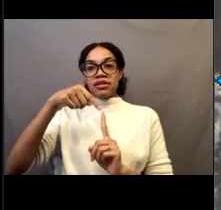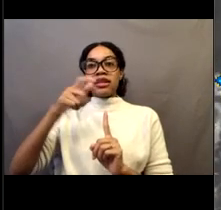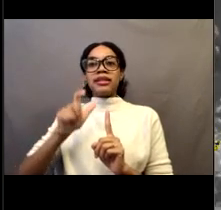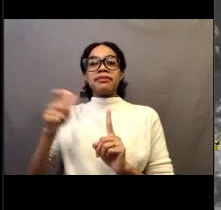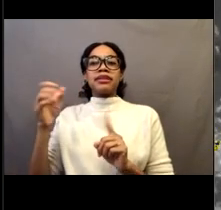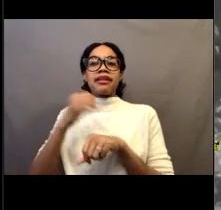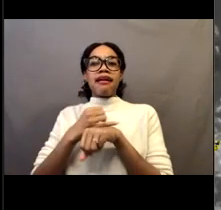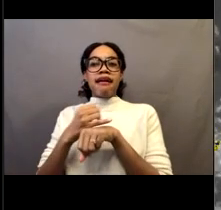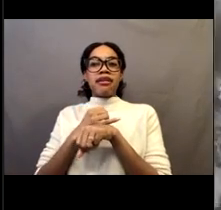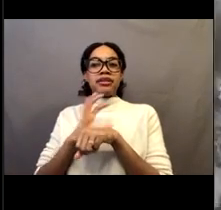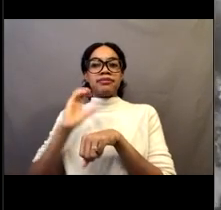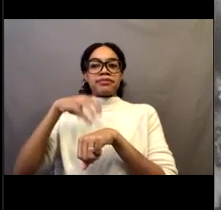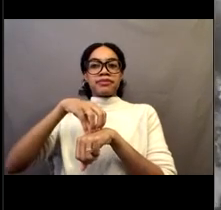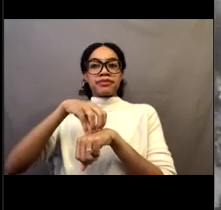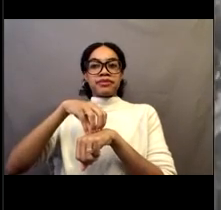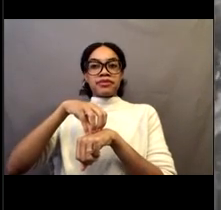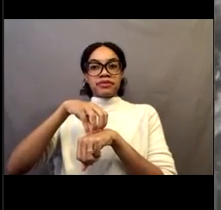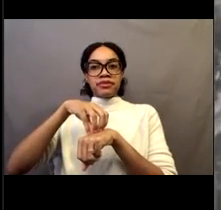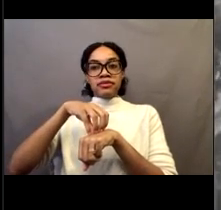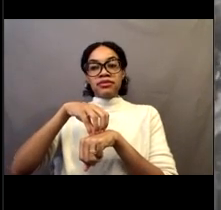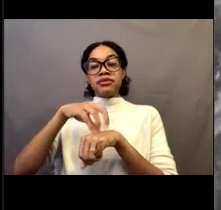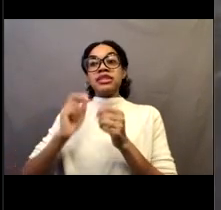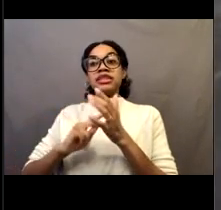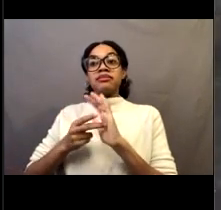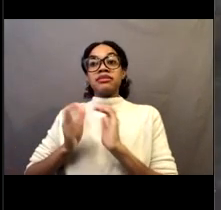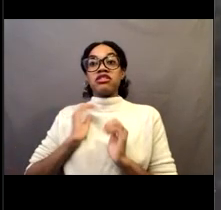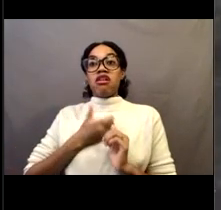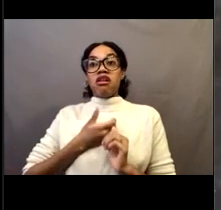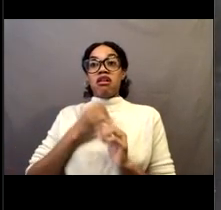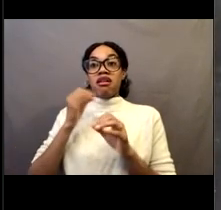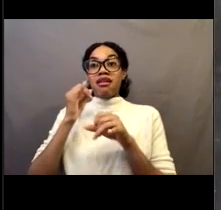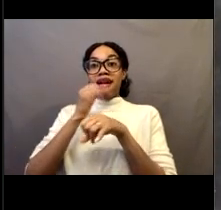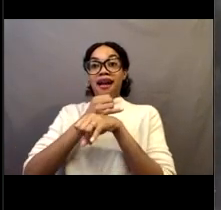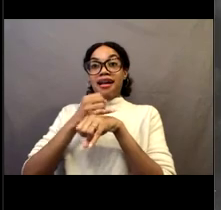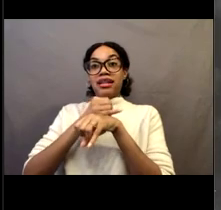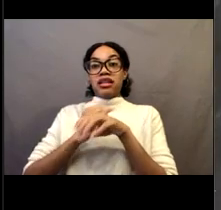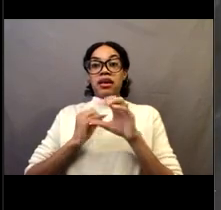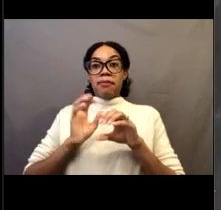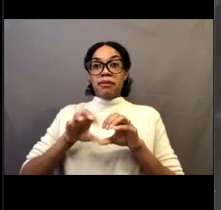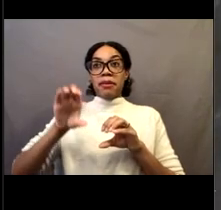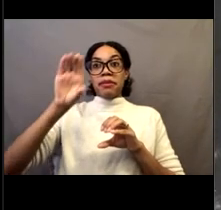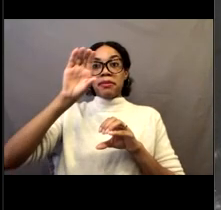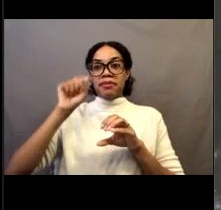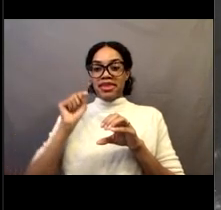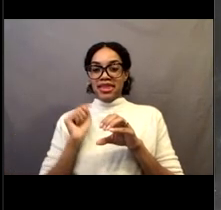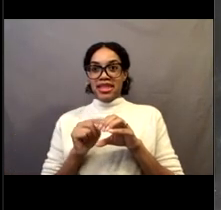So it's the one, the most Southern of our Hawaiian Islands where hurricane lane hit first.